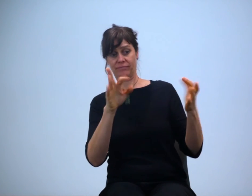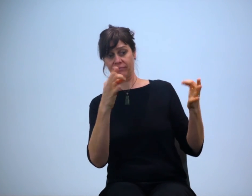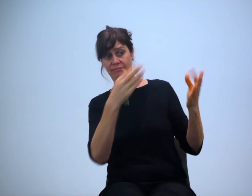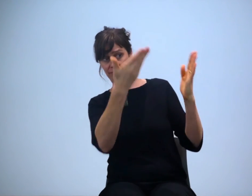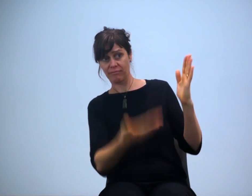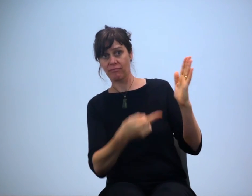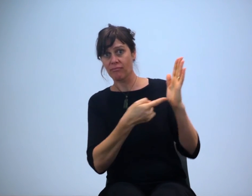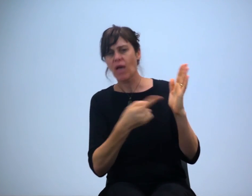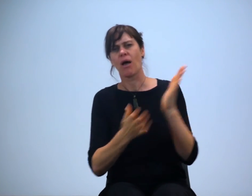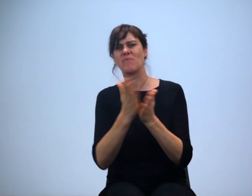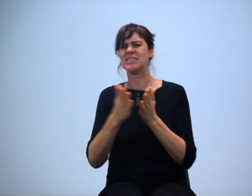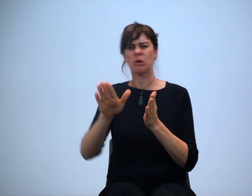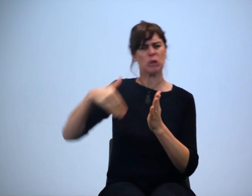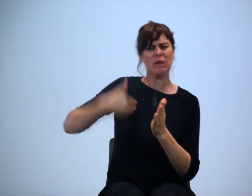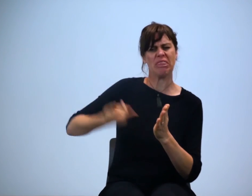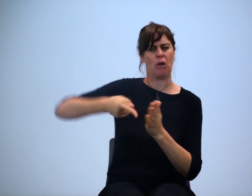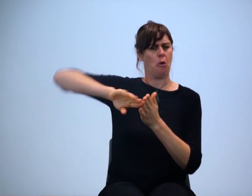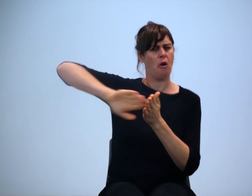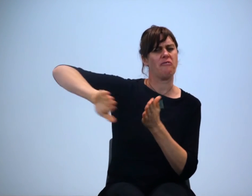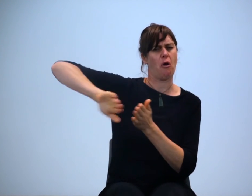but they are in fact a realist kind of photograph;